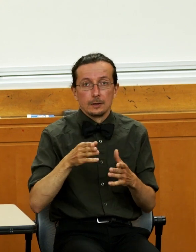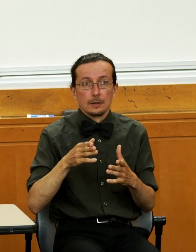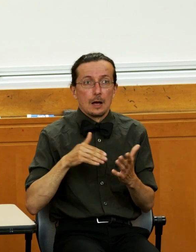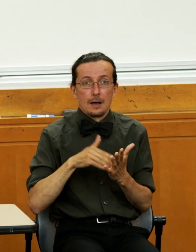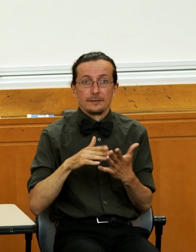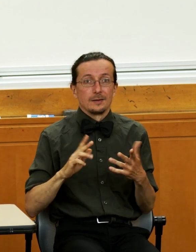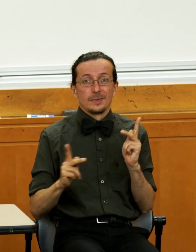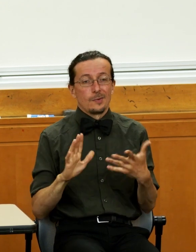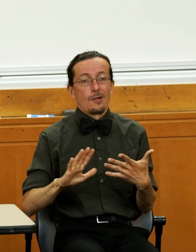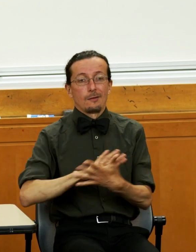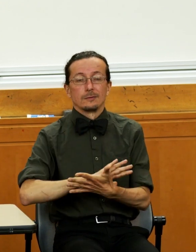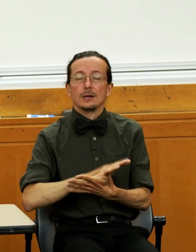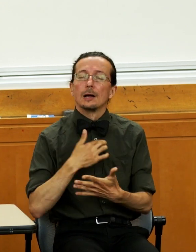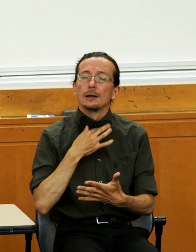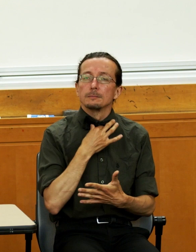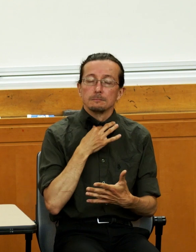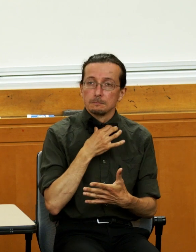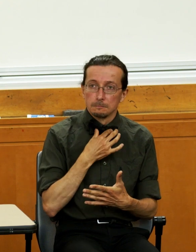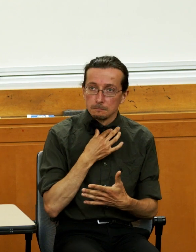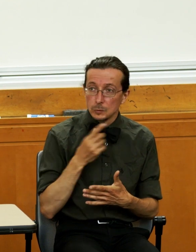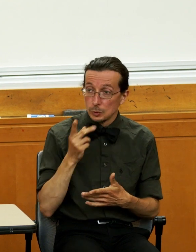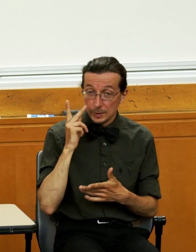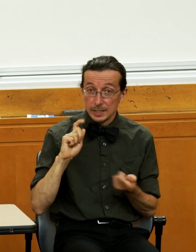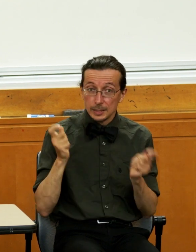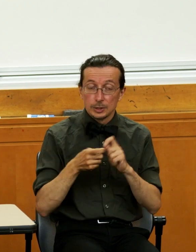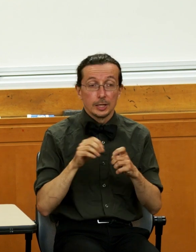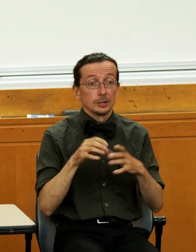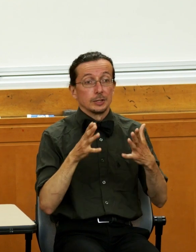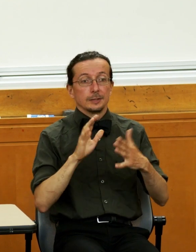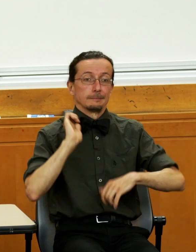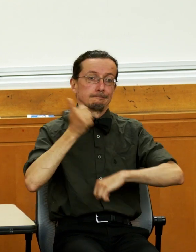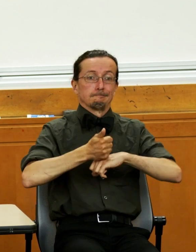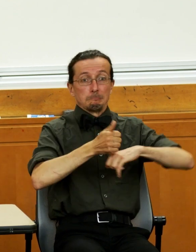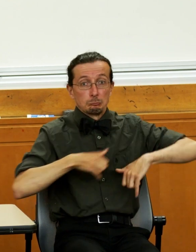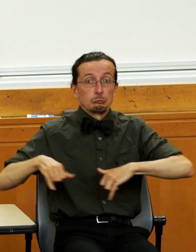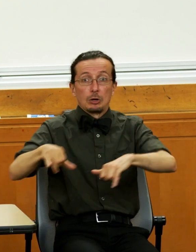wondering if you see a change in precedence and an actual effect with people because